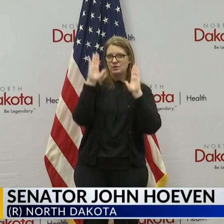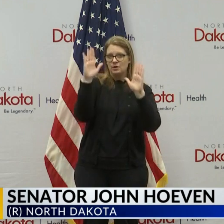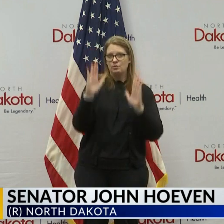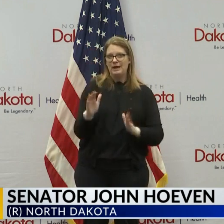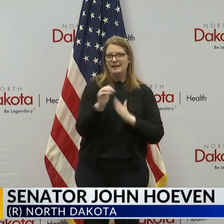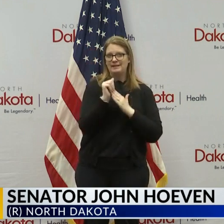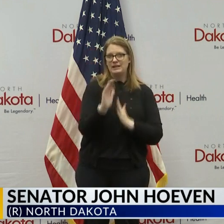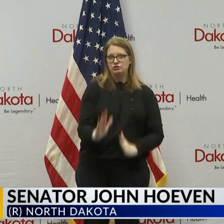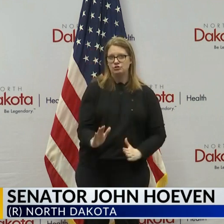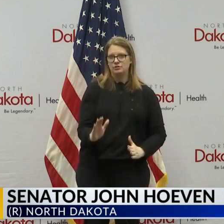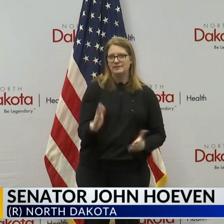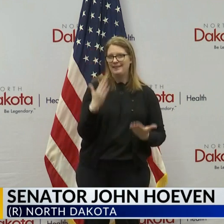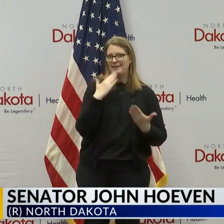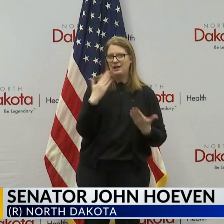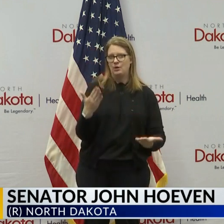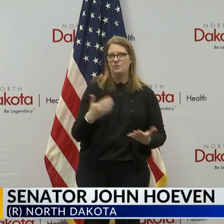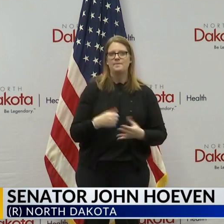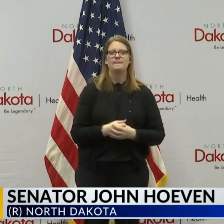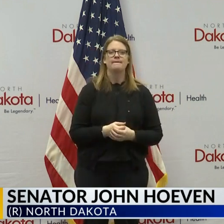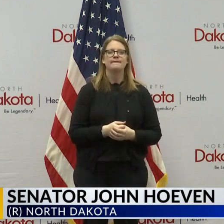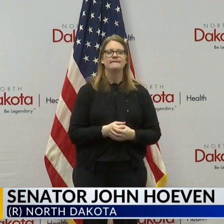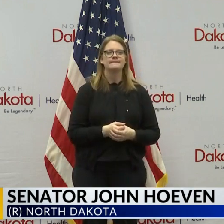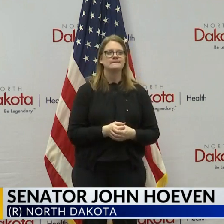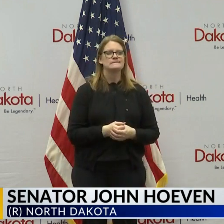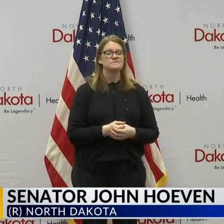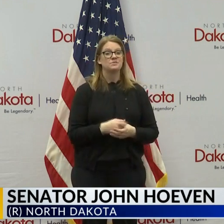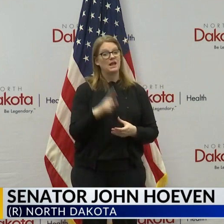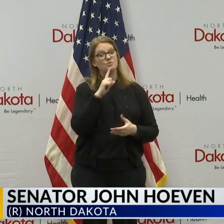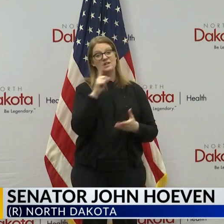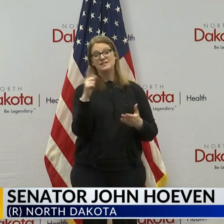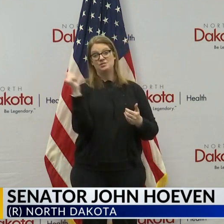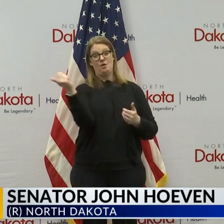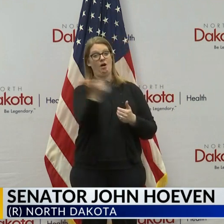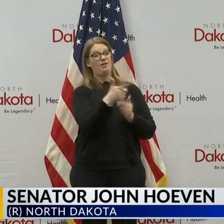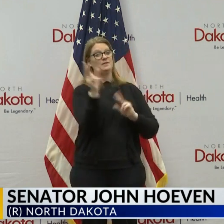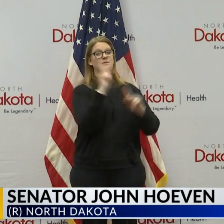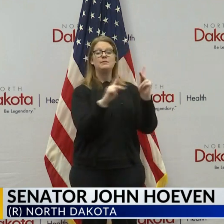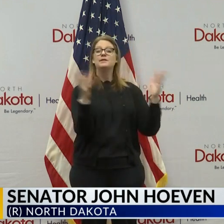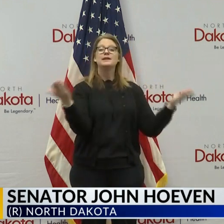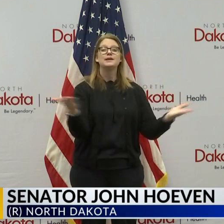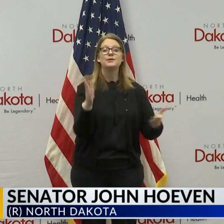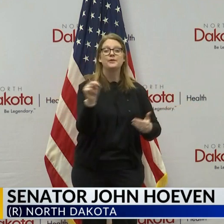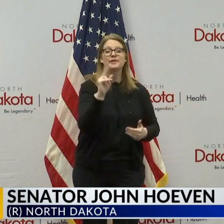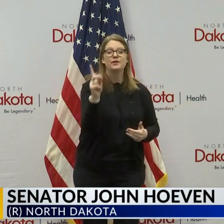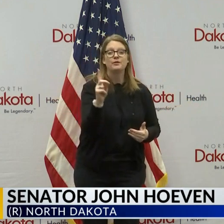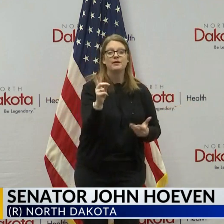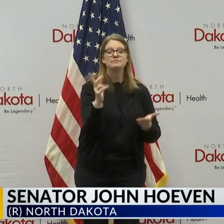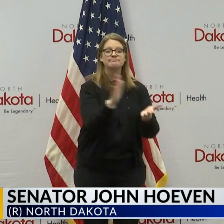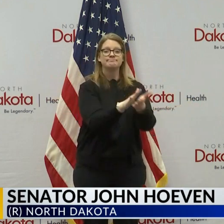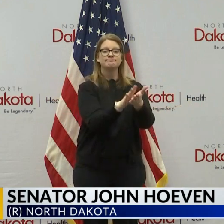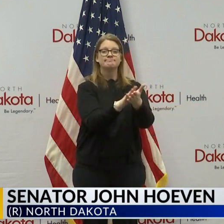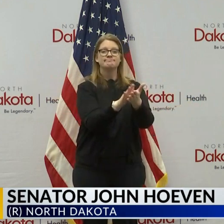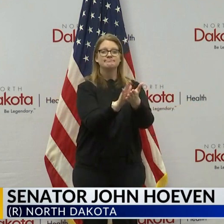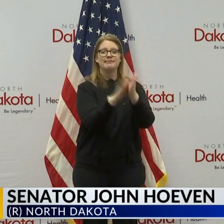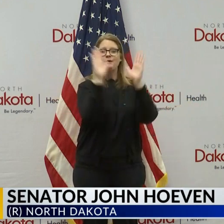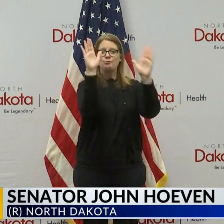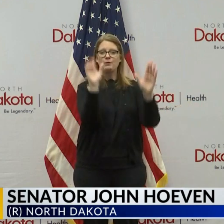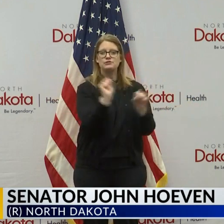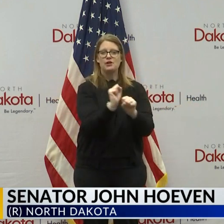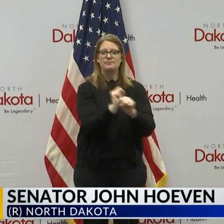THE CARES ACT. THANK YOU FOR LETTING ME JOIN YOU AND THANK YOU FOR THE LEADERSHIP. GOVERNOR, APPRECIATE IT. AND TO ALL OF OUR GREAT NORTH DAKOTA ANS, YOU ARE DOING A